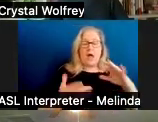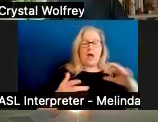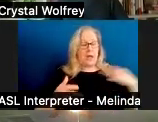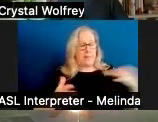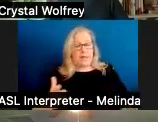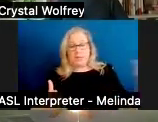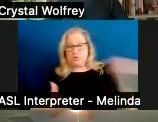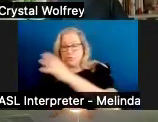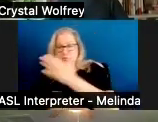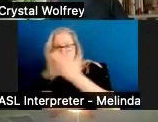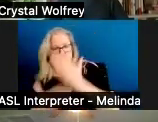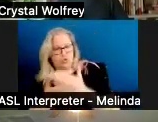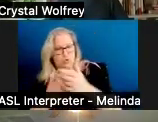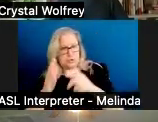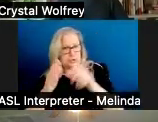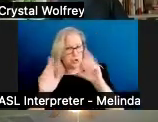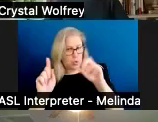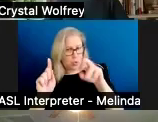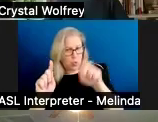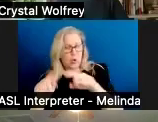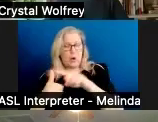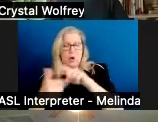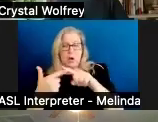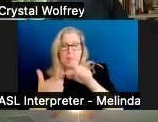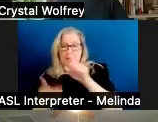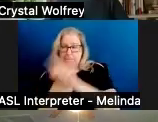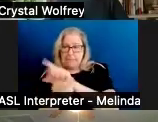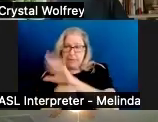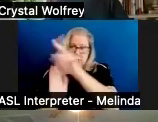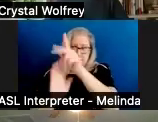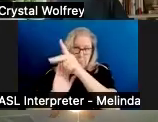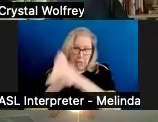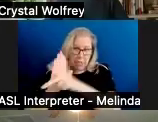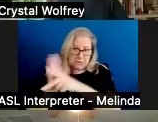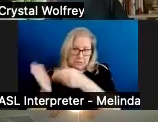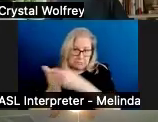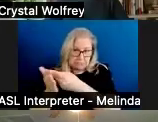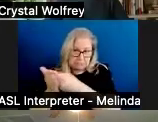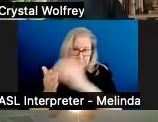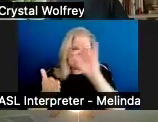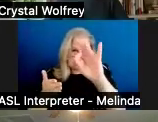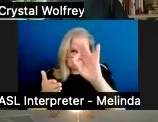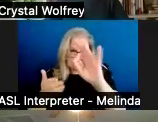Great. It meets the IC's funding policy, even better, and no issues with the IC's council review.